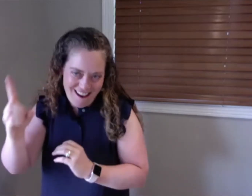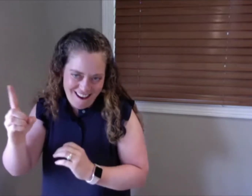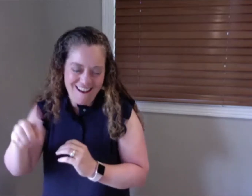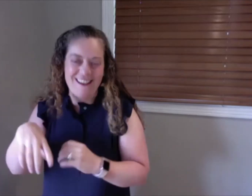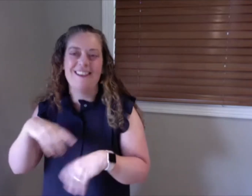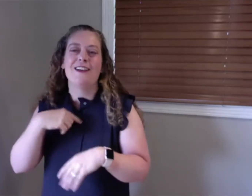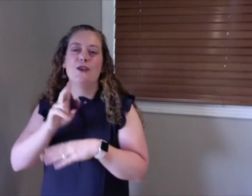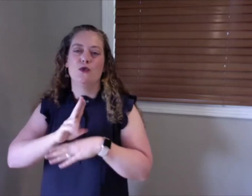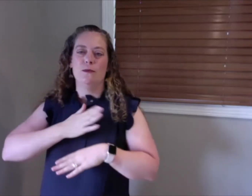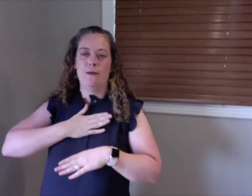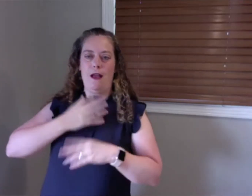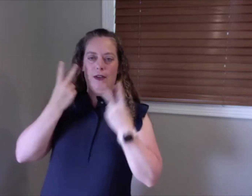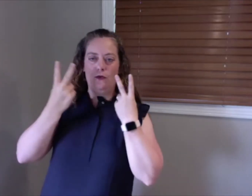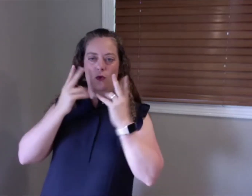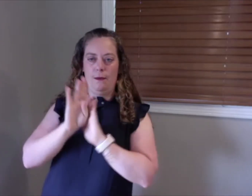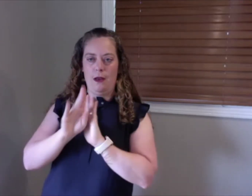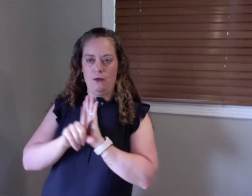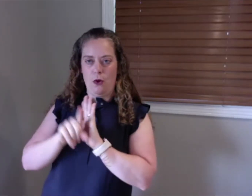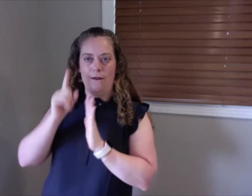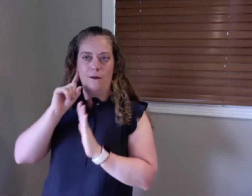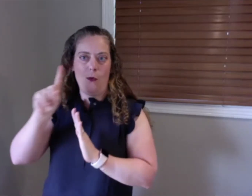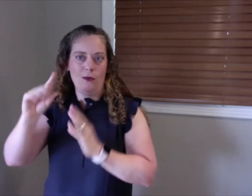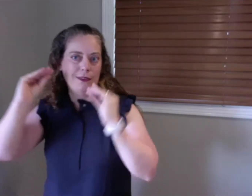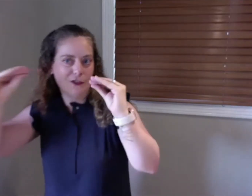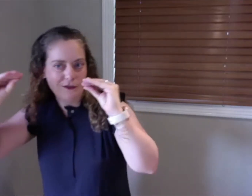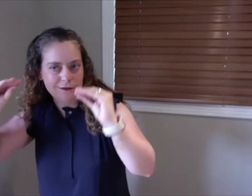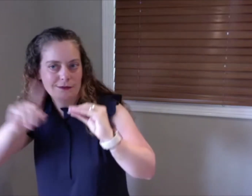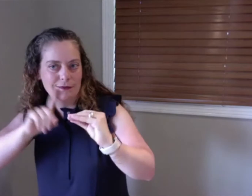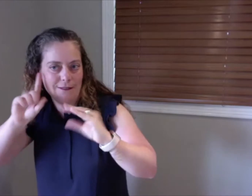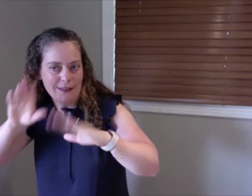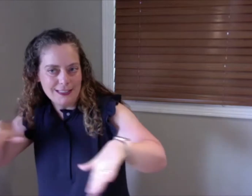Education and just fell in love with it so